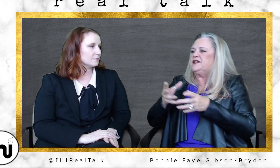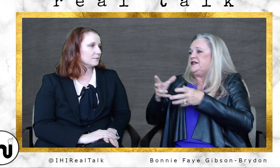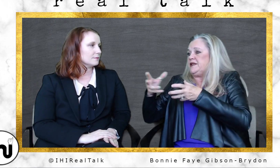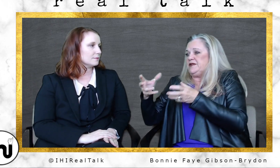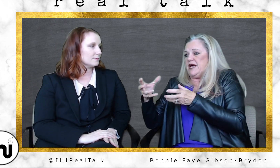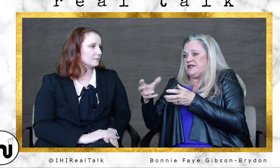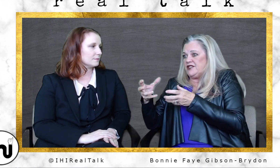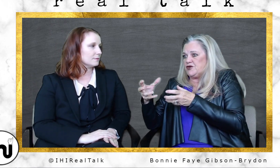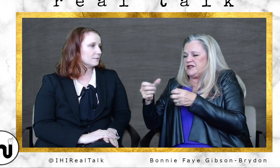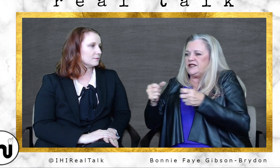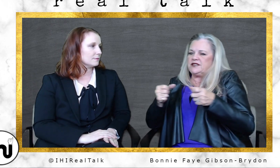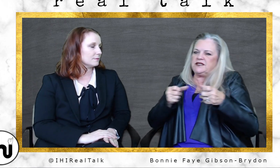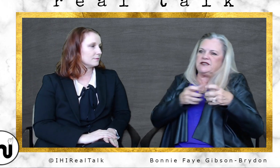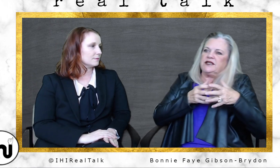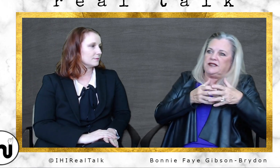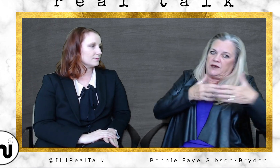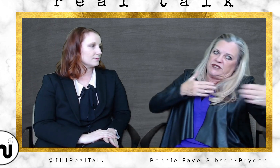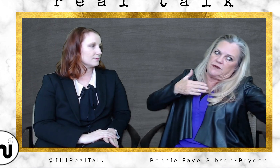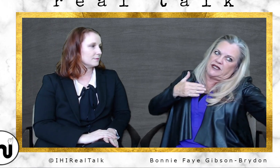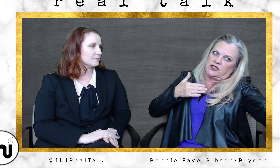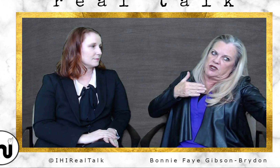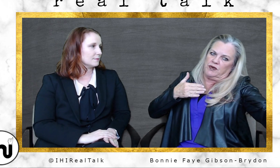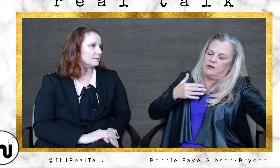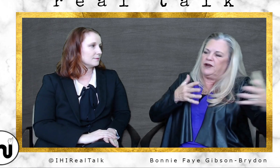Sometimes that's three sentences. Sometimes that's a complete paragraph.